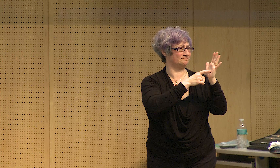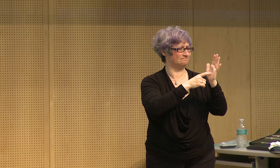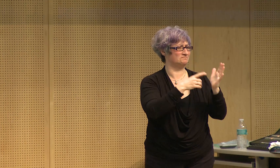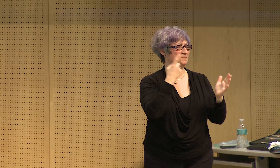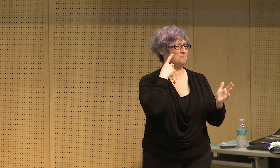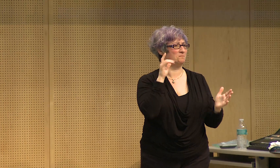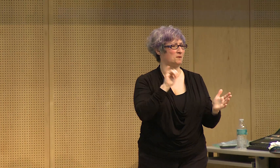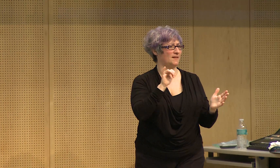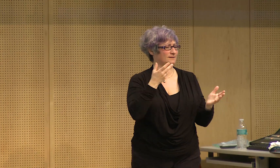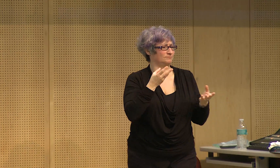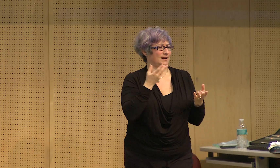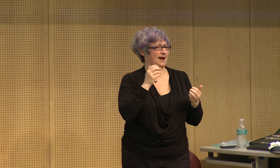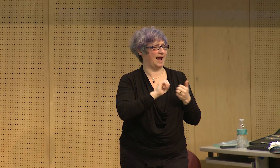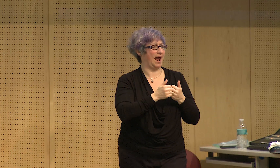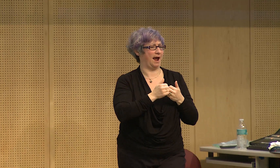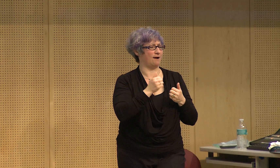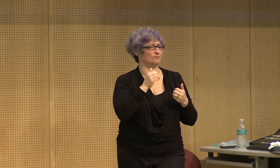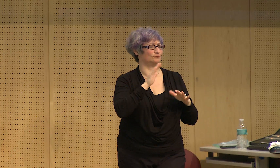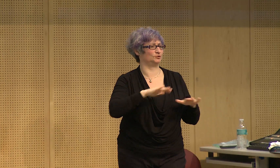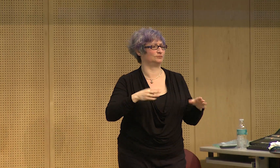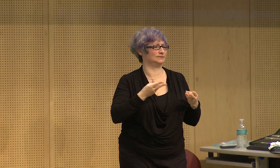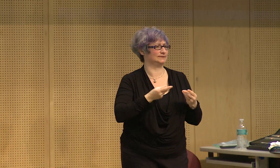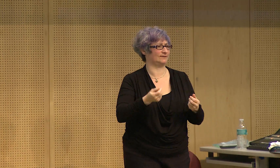I want to show you an example of